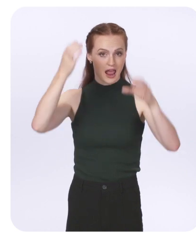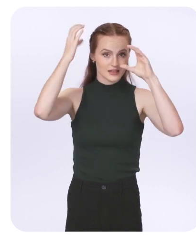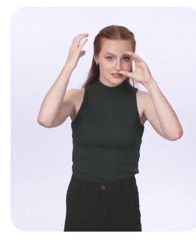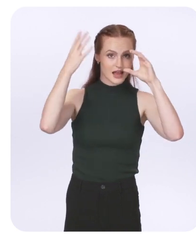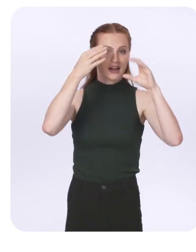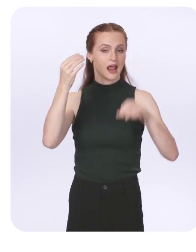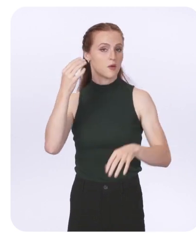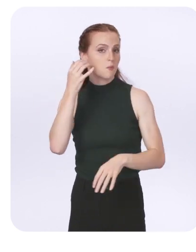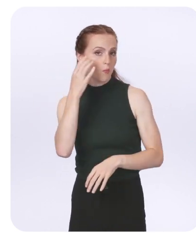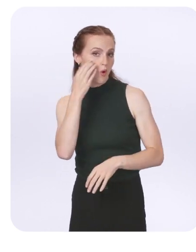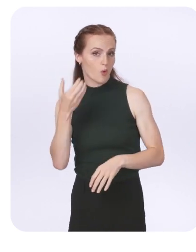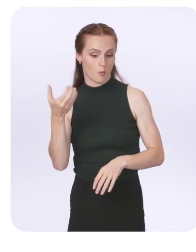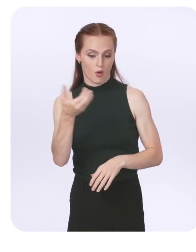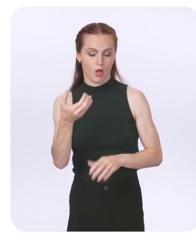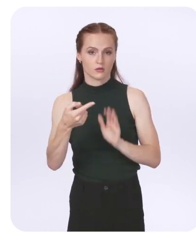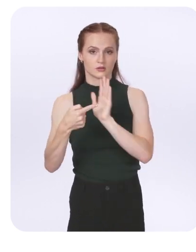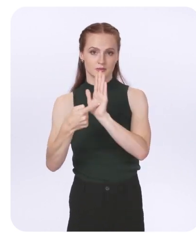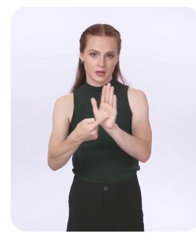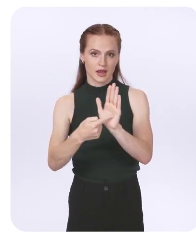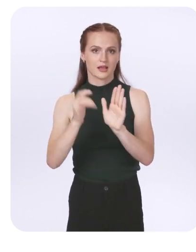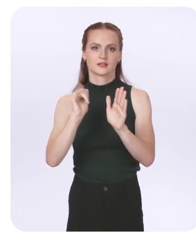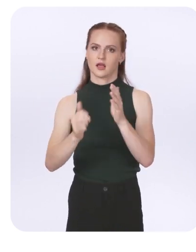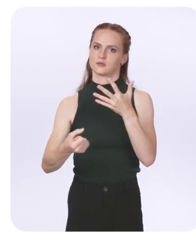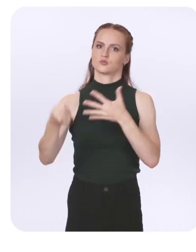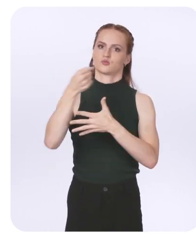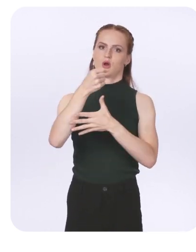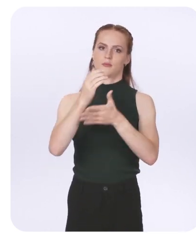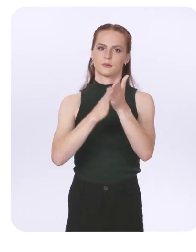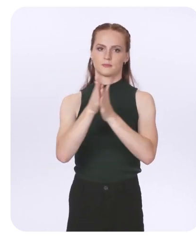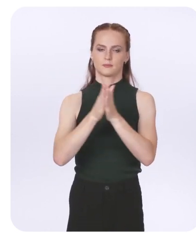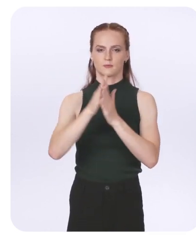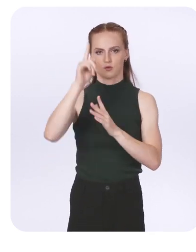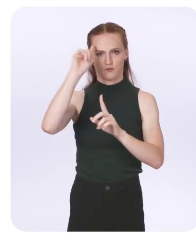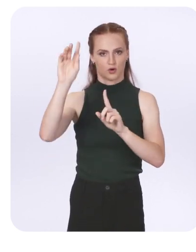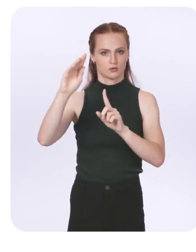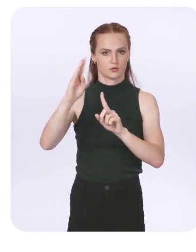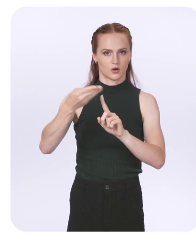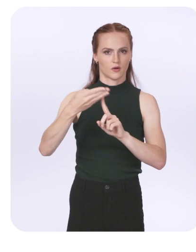this requires us to also test assets in headset and mobile first.